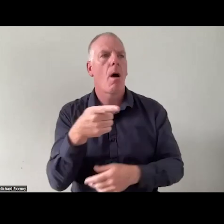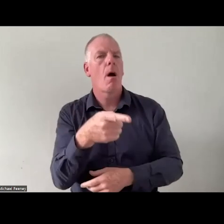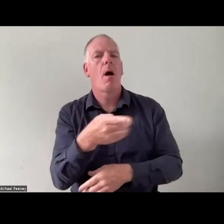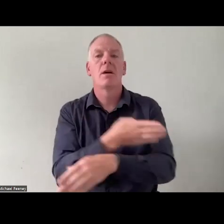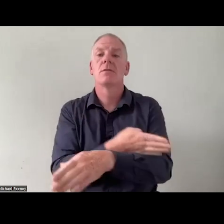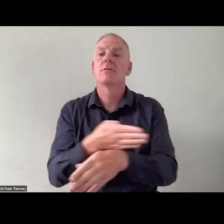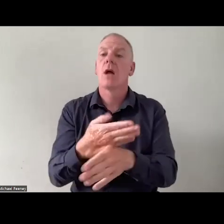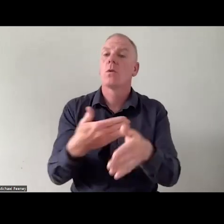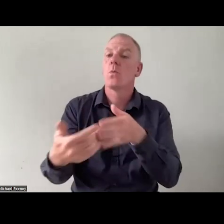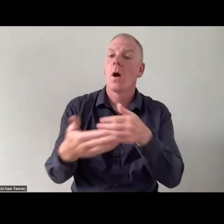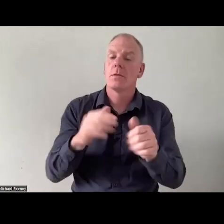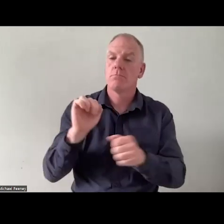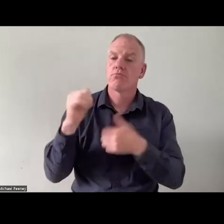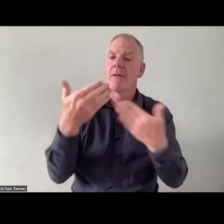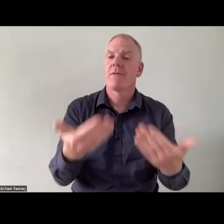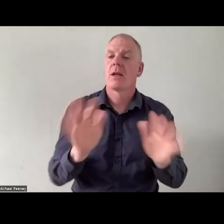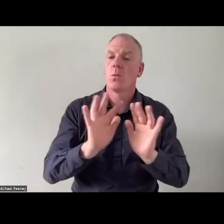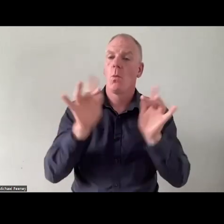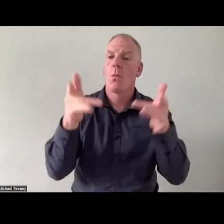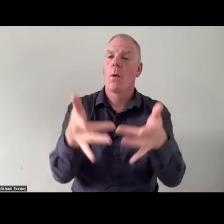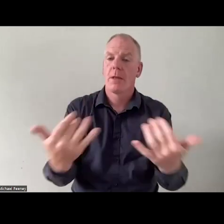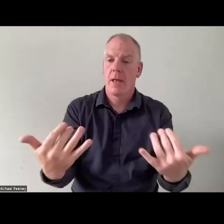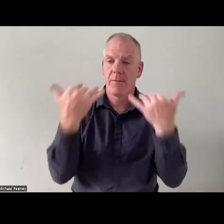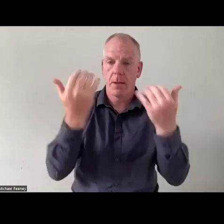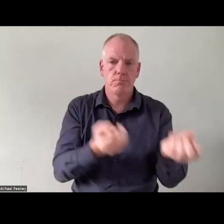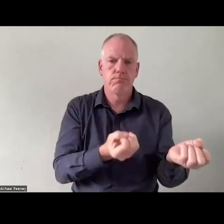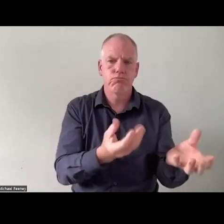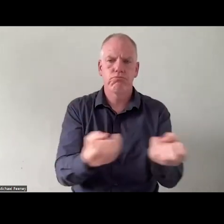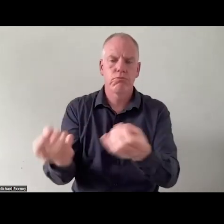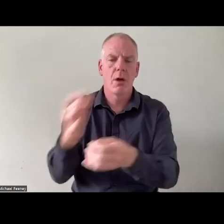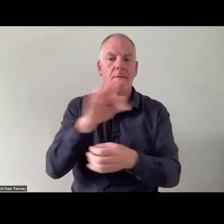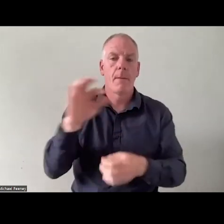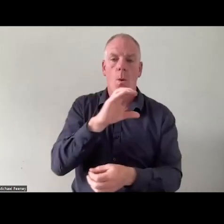would be to start to get some of the people